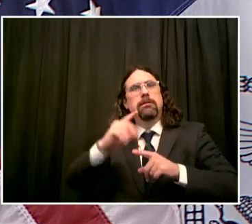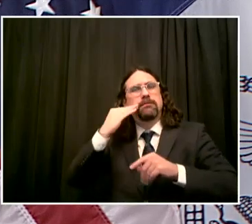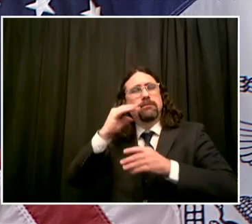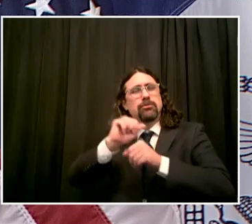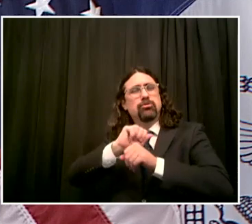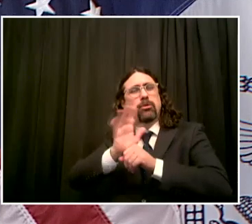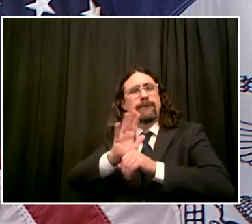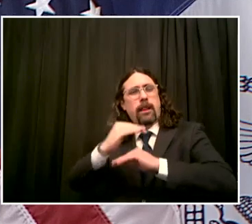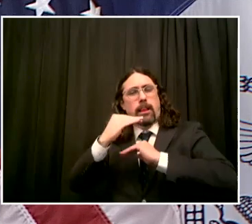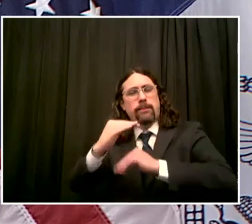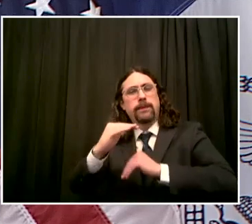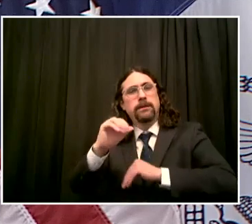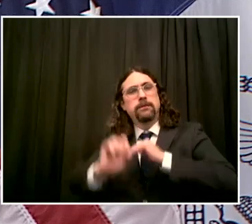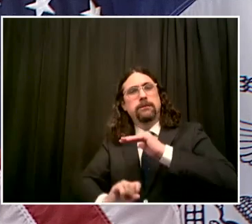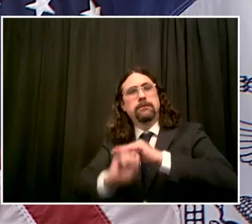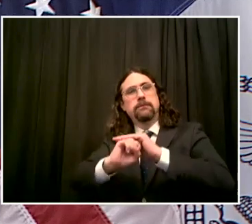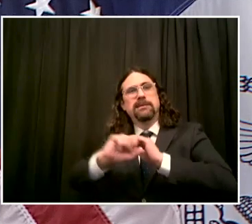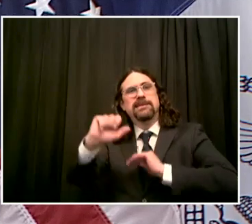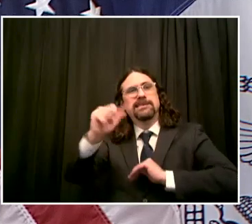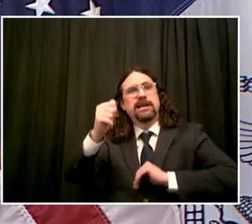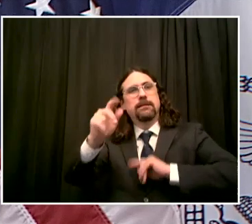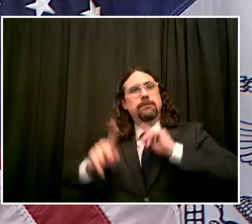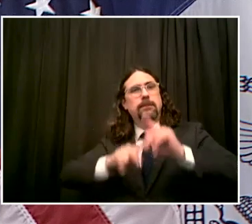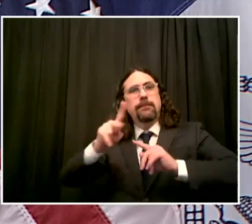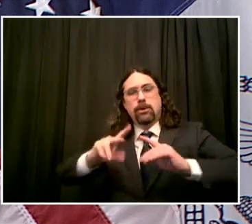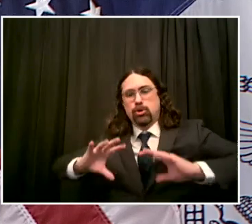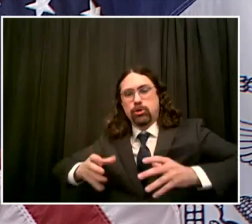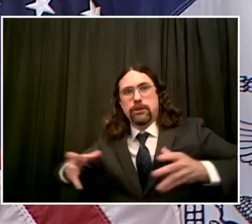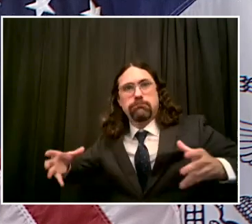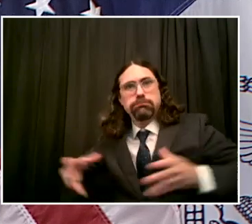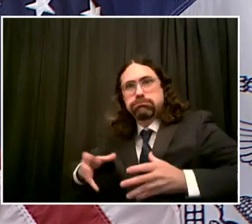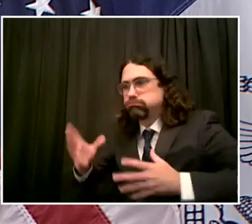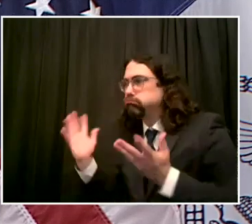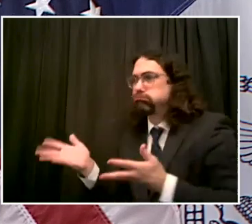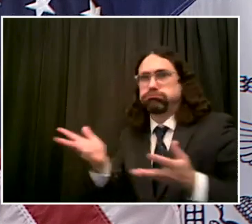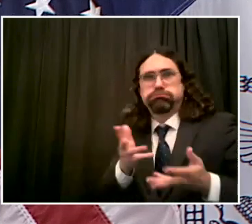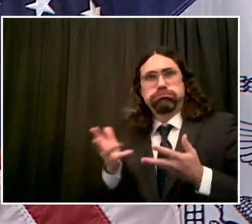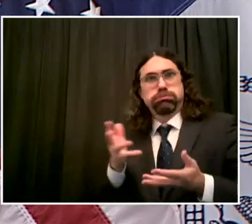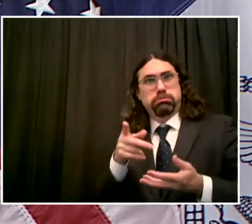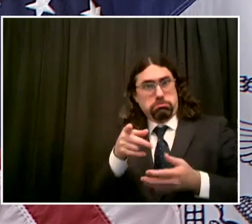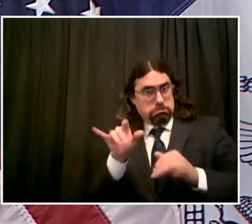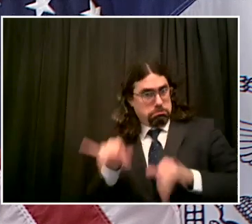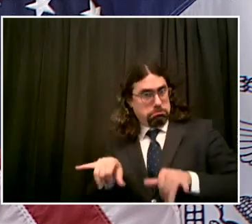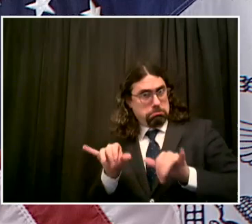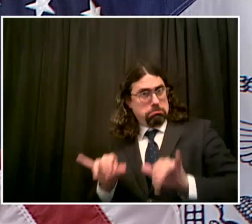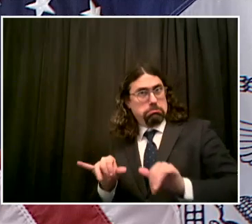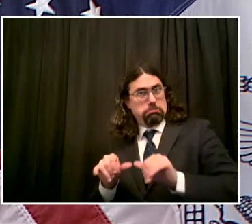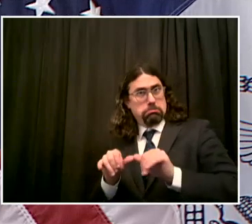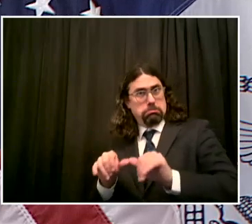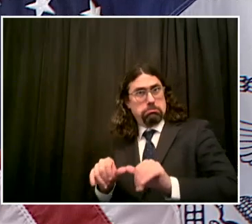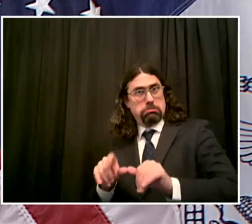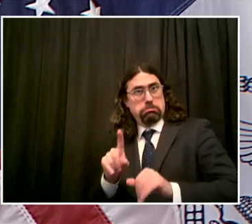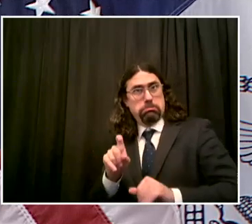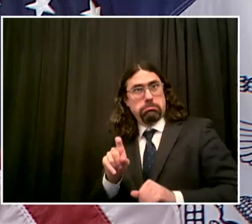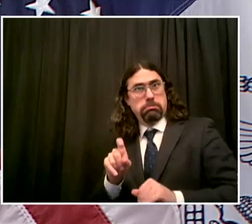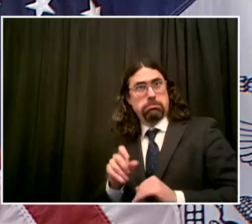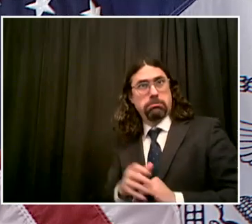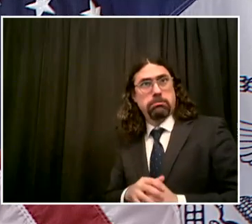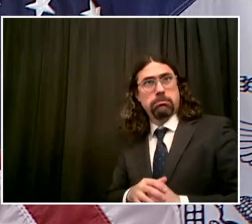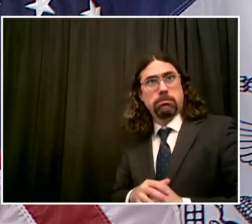I KNOW YOU WERE ASKED ABOUT THIS YESTERDAY AND SAID YOU DON'T WANT TO NOT HEAR HET